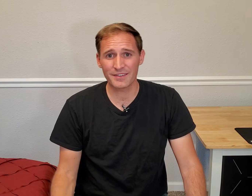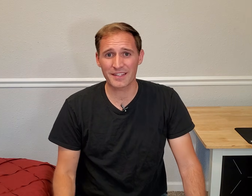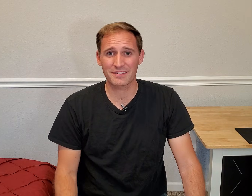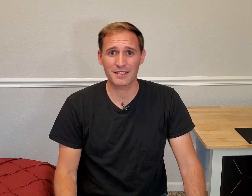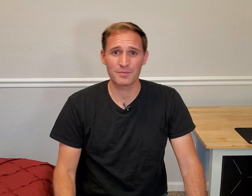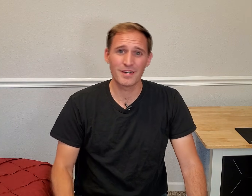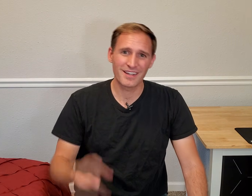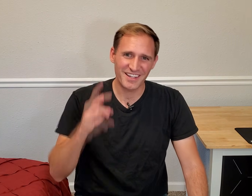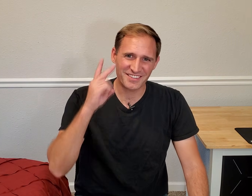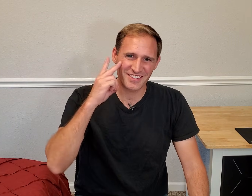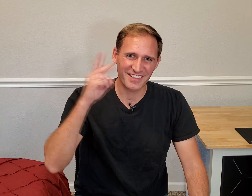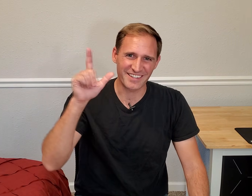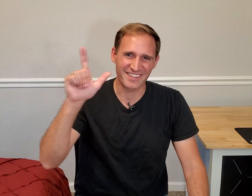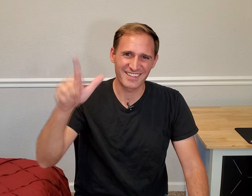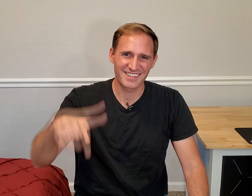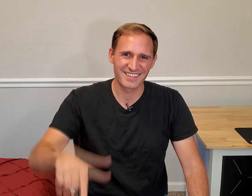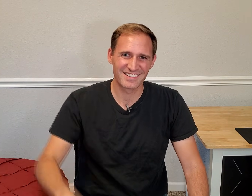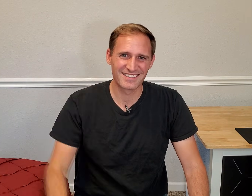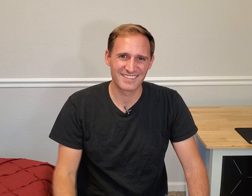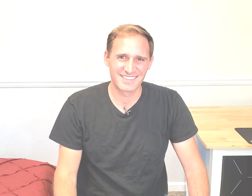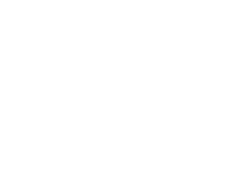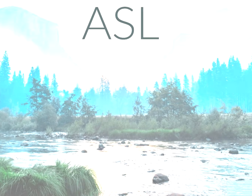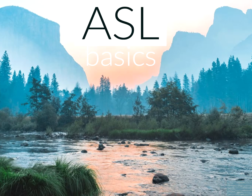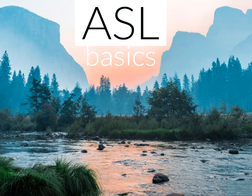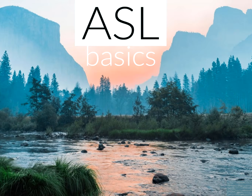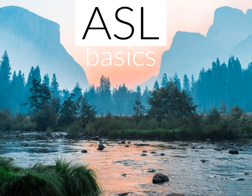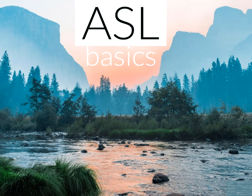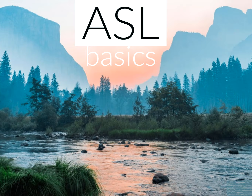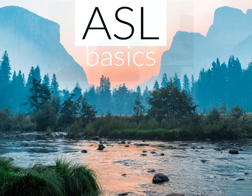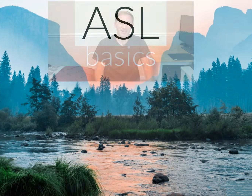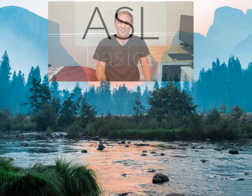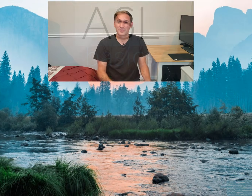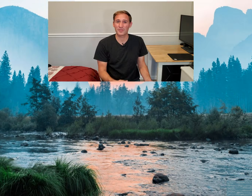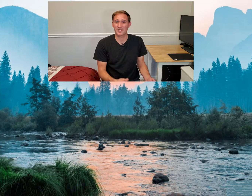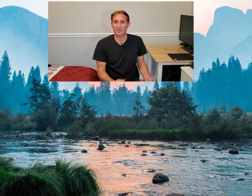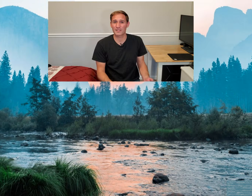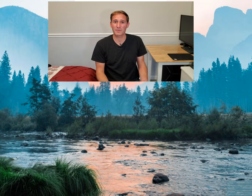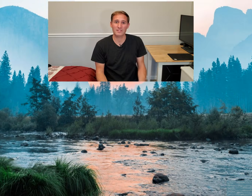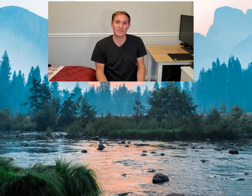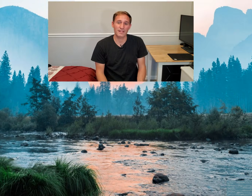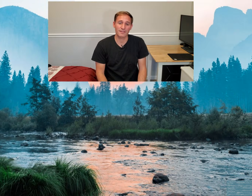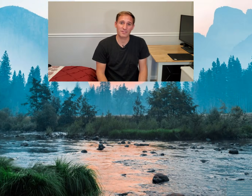until next time, I'll see you later! I also want to quickly mention that I